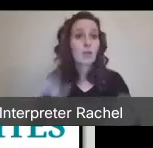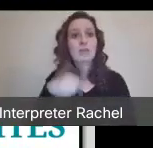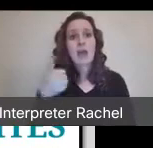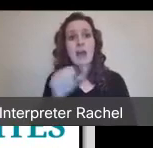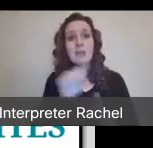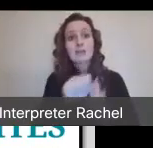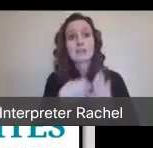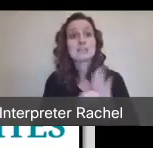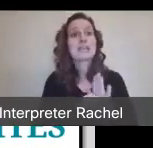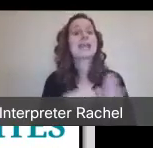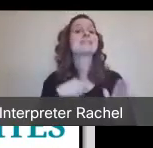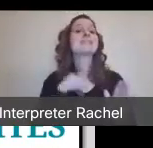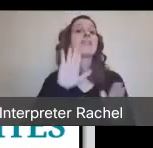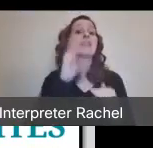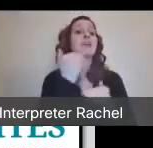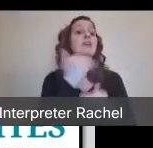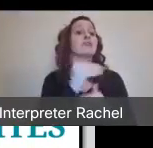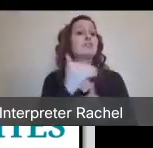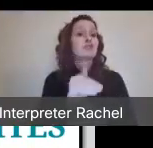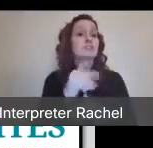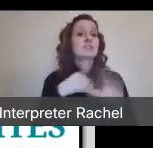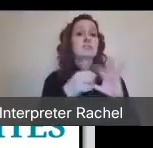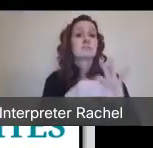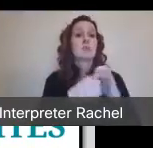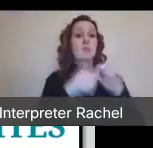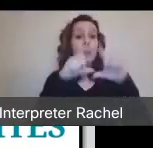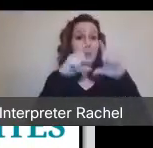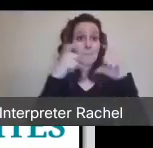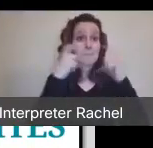lifting their mask-wearing orders and other mitigation orders.